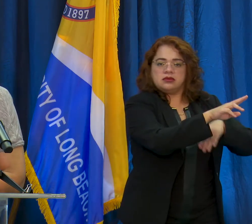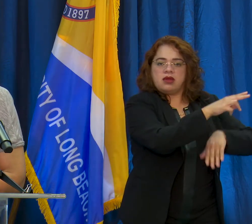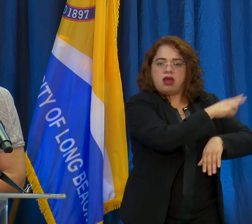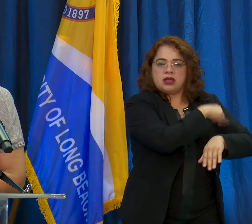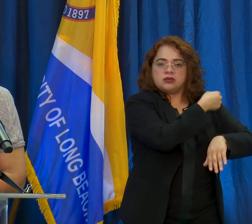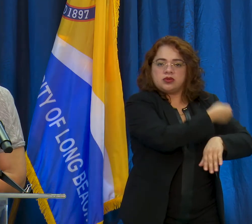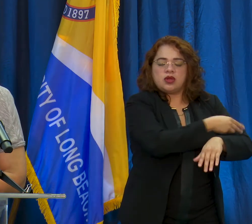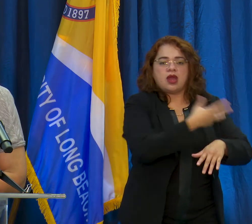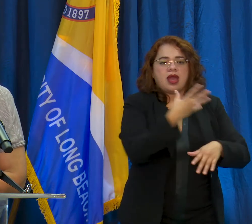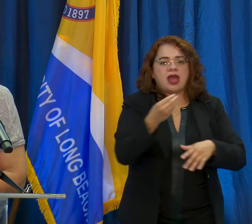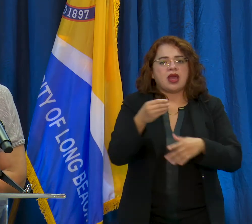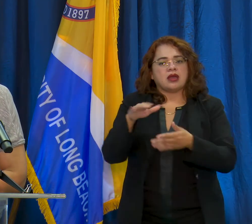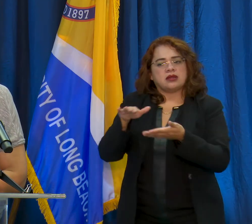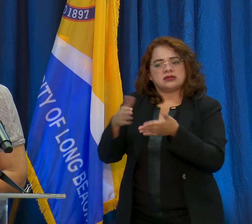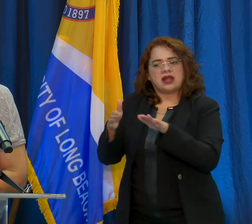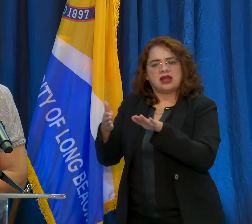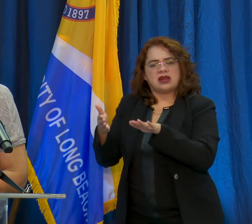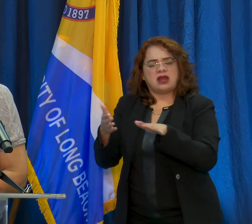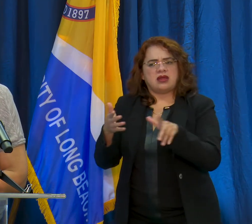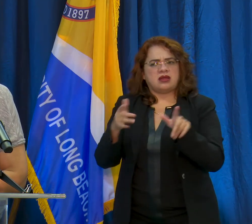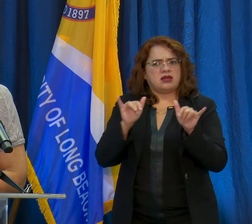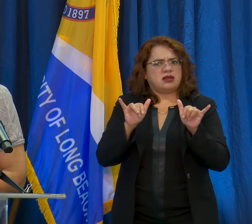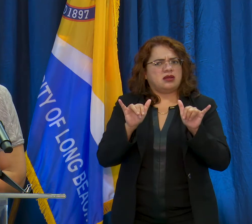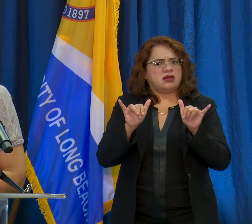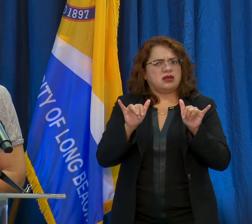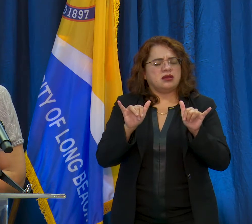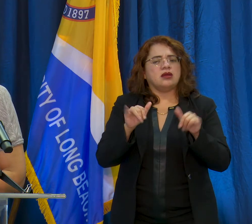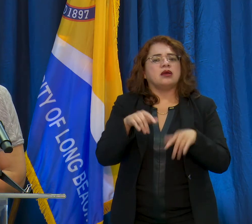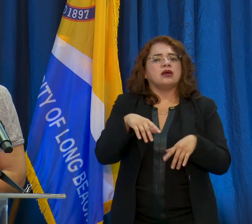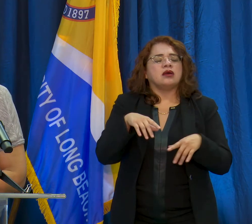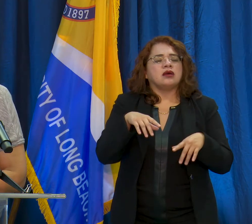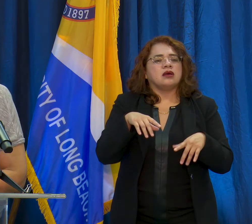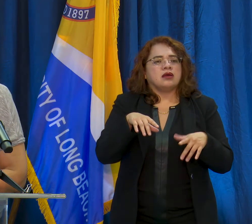are passing away versus those from long-term care facilities,